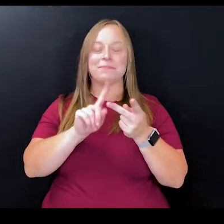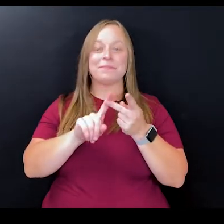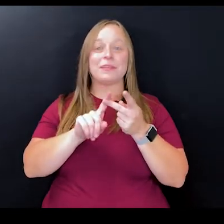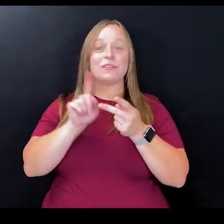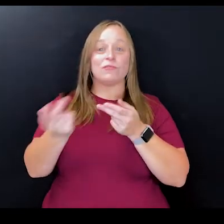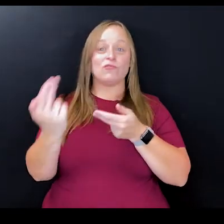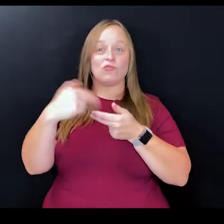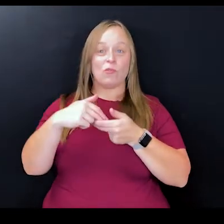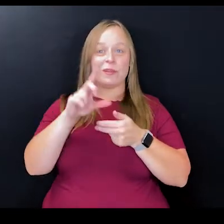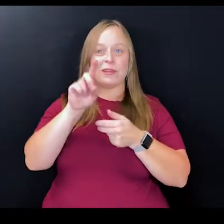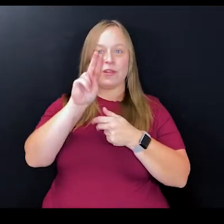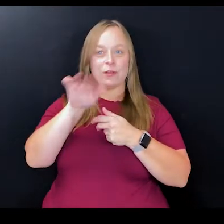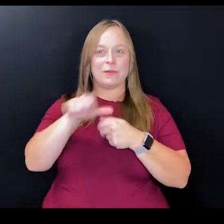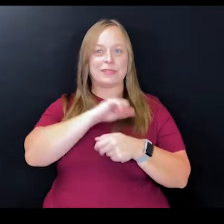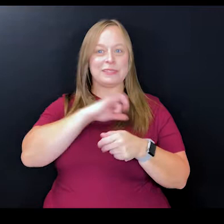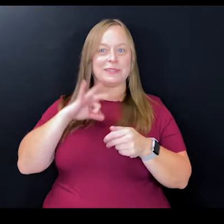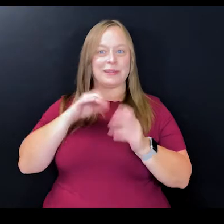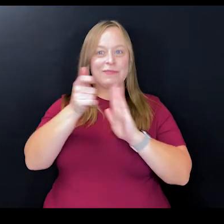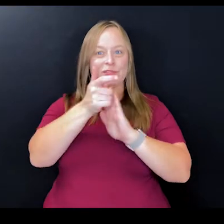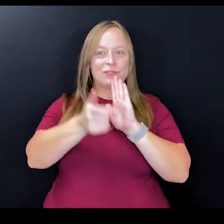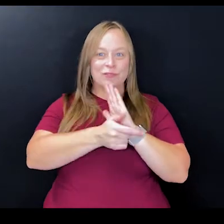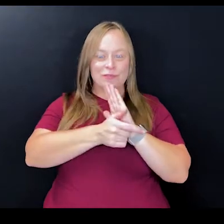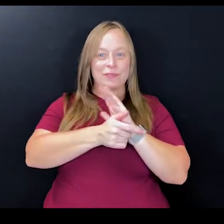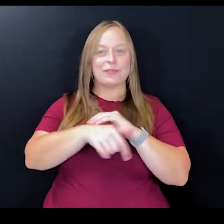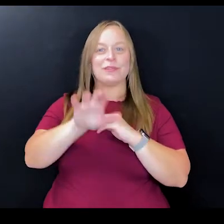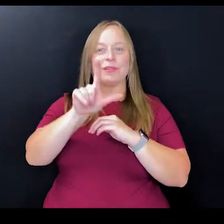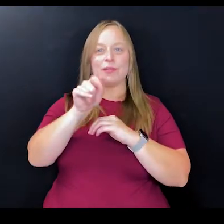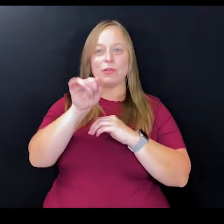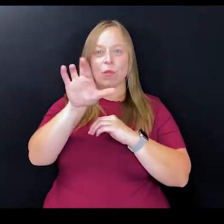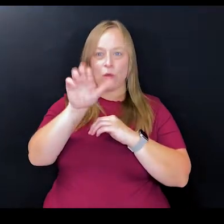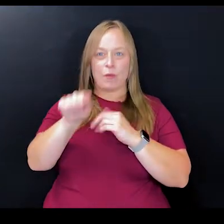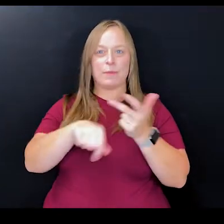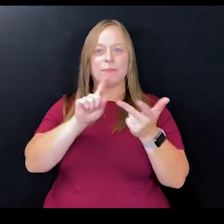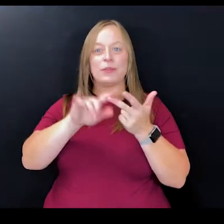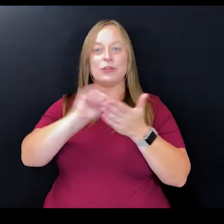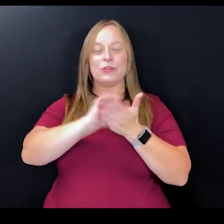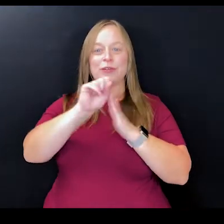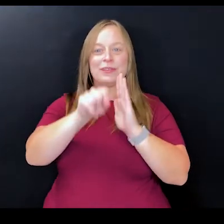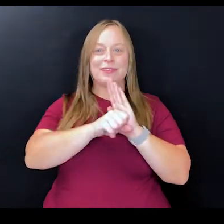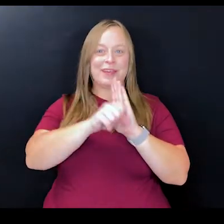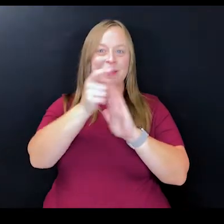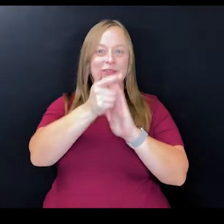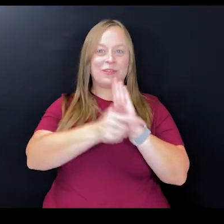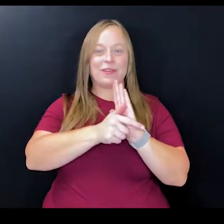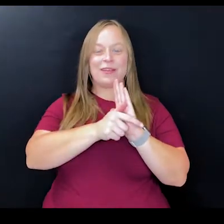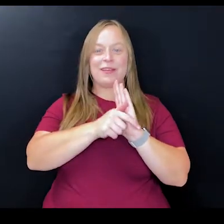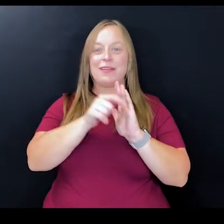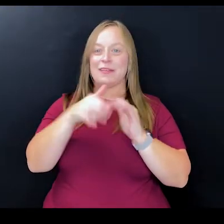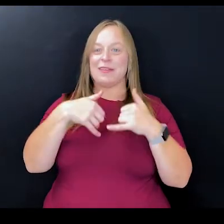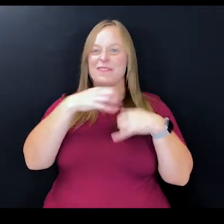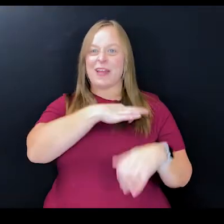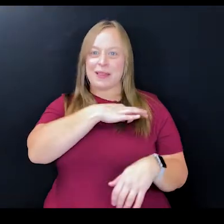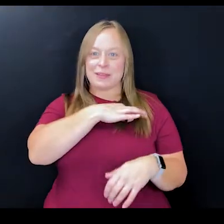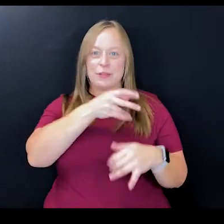She's joined by DRNY staff attorney Laura O'Brien, and New York State Attorney Emeritus Program volunteer,